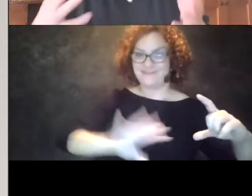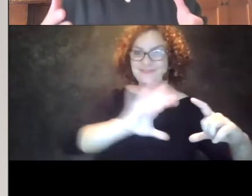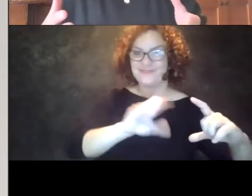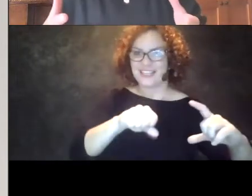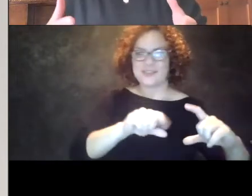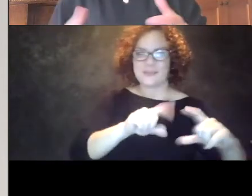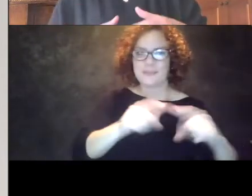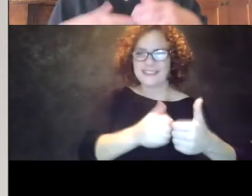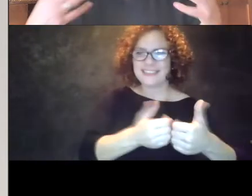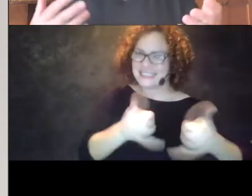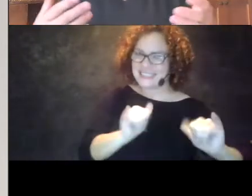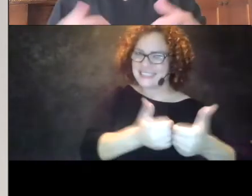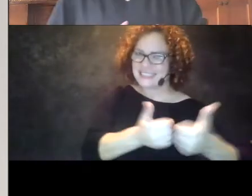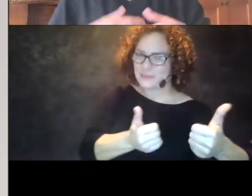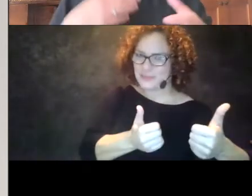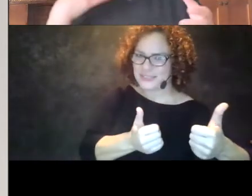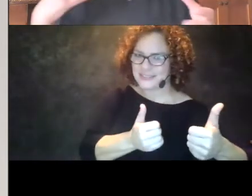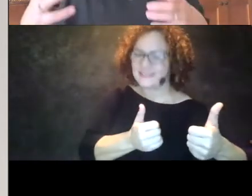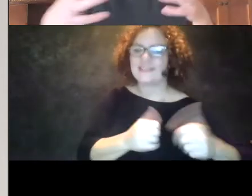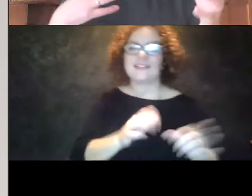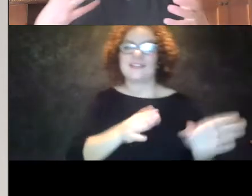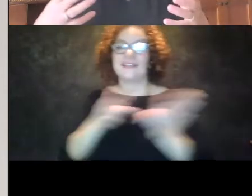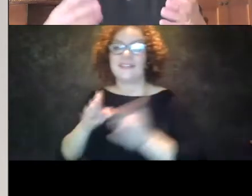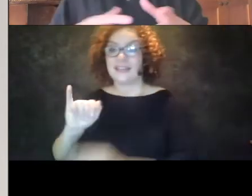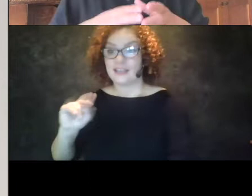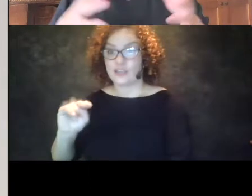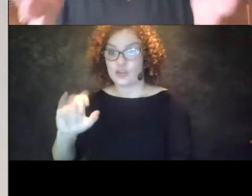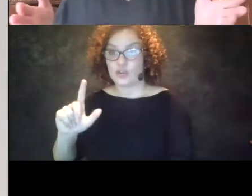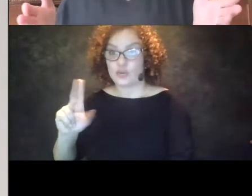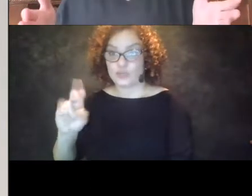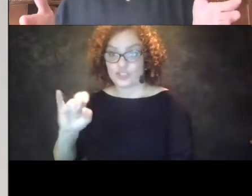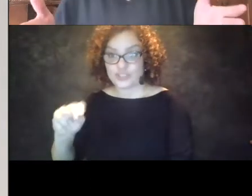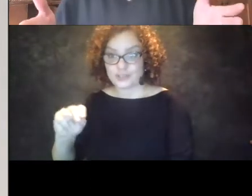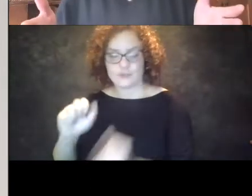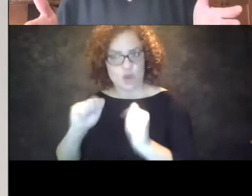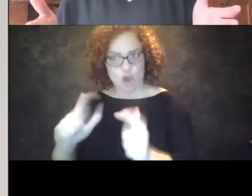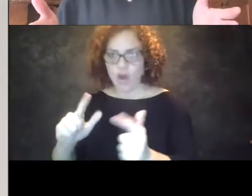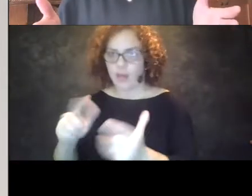with inclusion, you see that everybody's kind of there. And we're gonna assume that everybody's